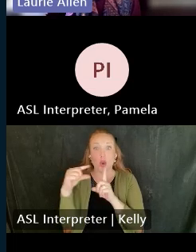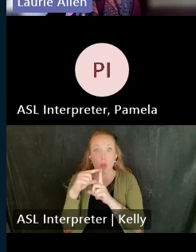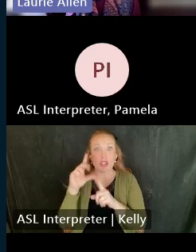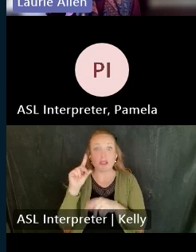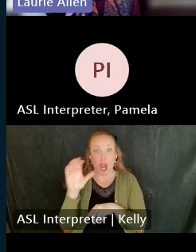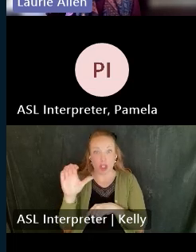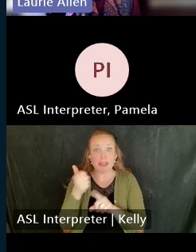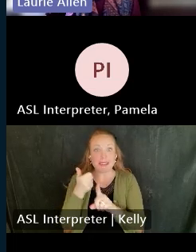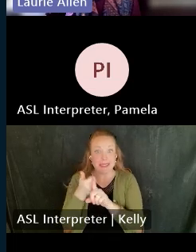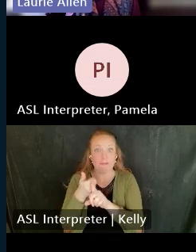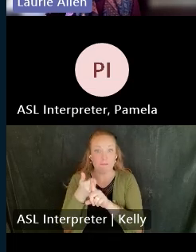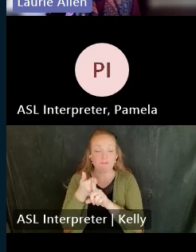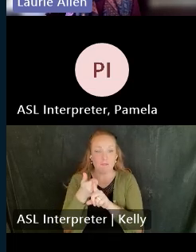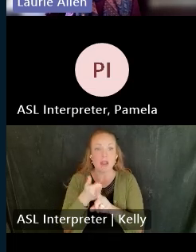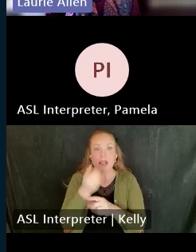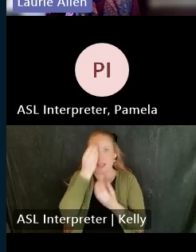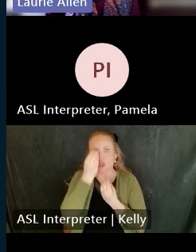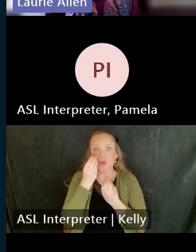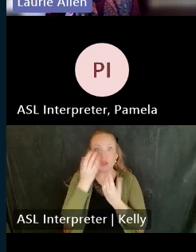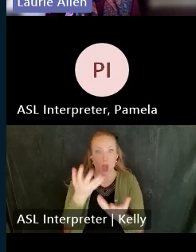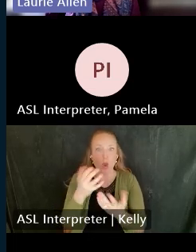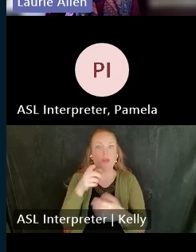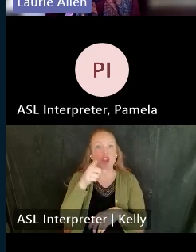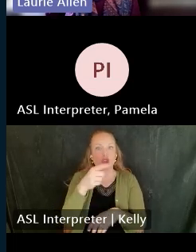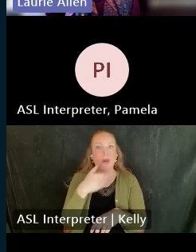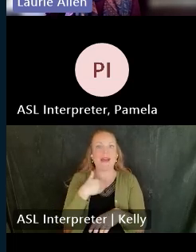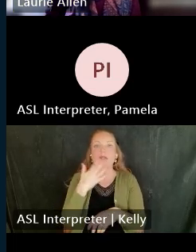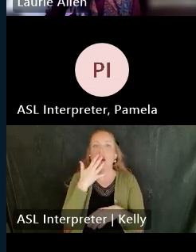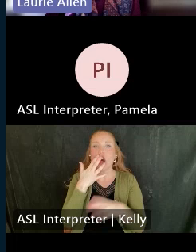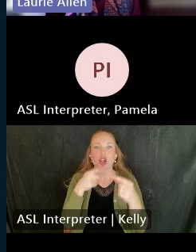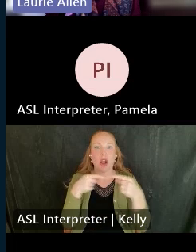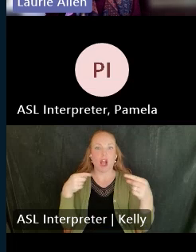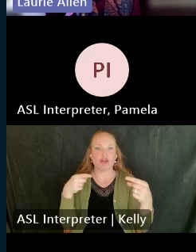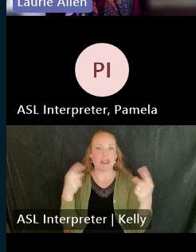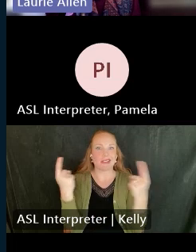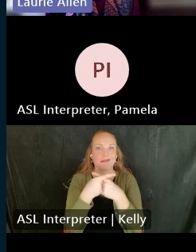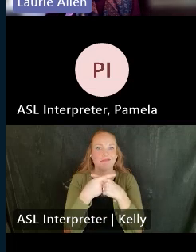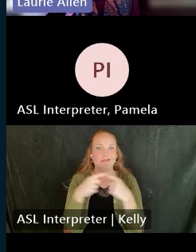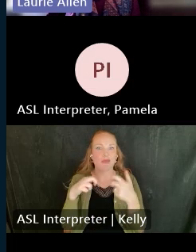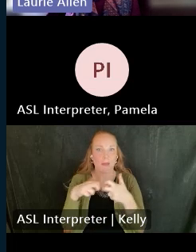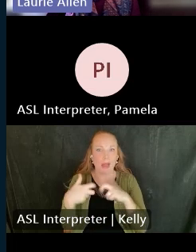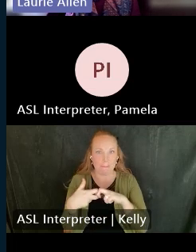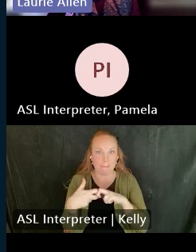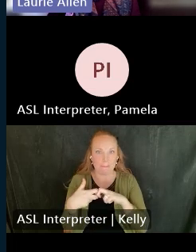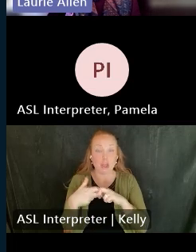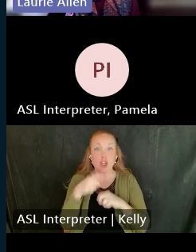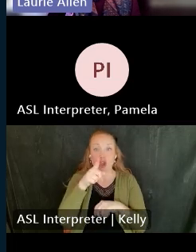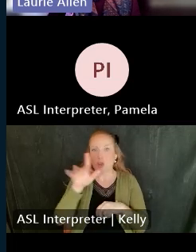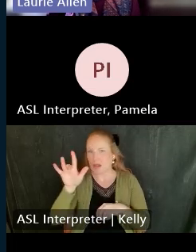to let you know that you've introduced a color contrast issue. When you click on it, it's going to tell you you've got a low contrast.